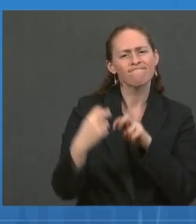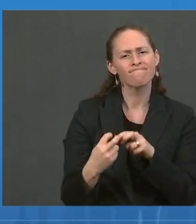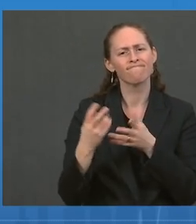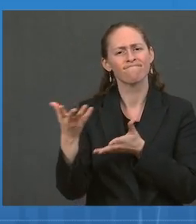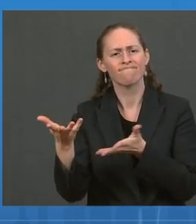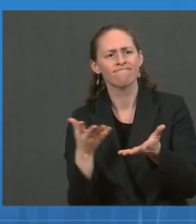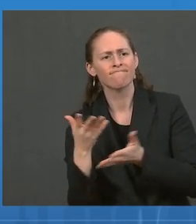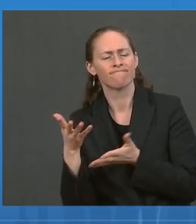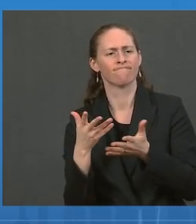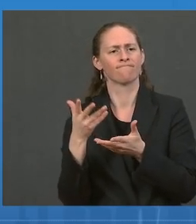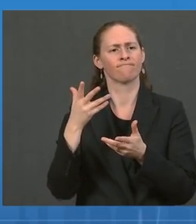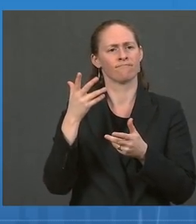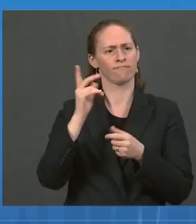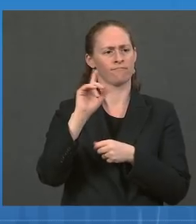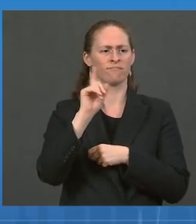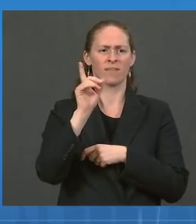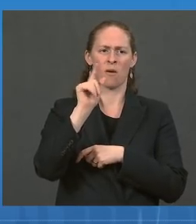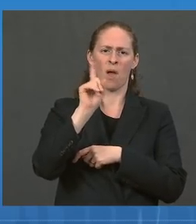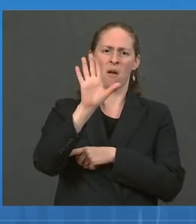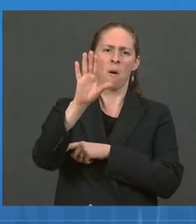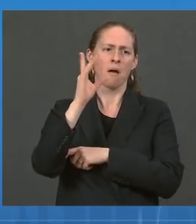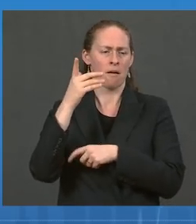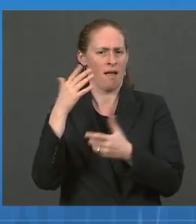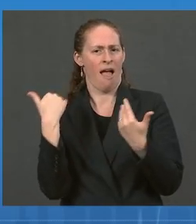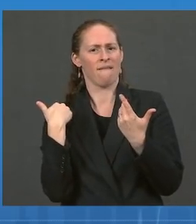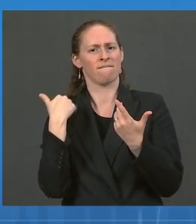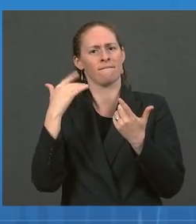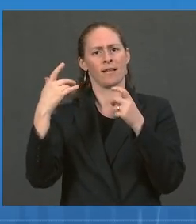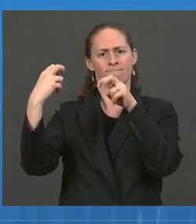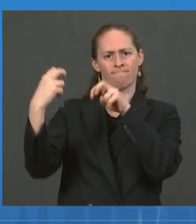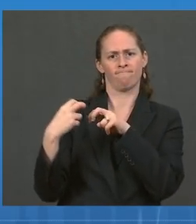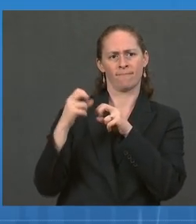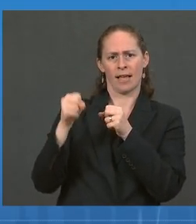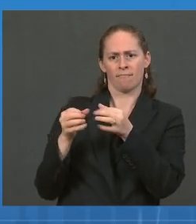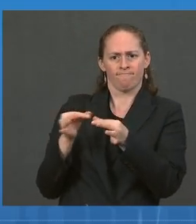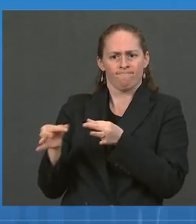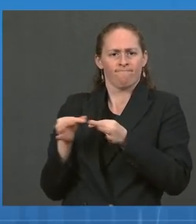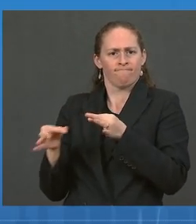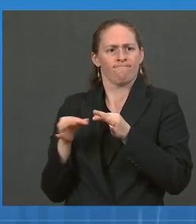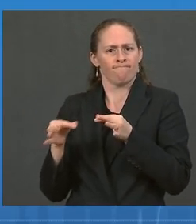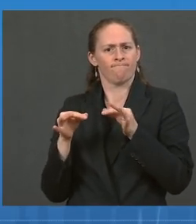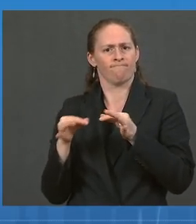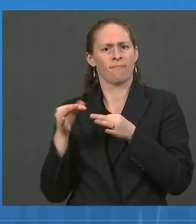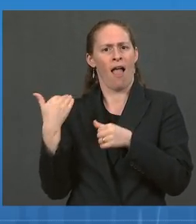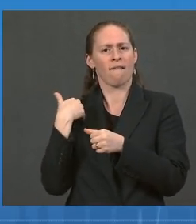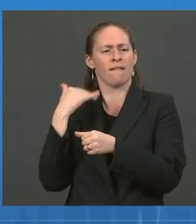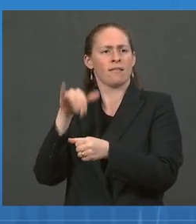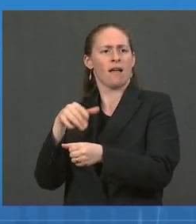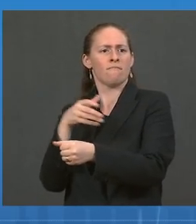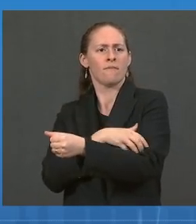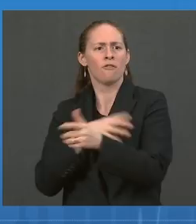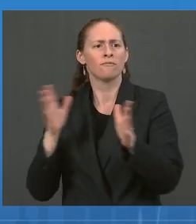to advancing a critical public health priority; and the moms who encouraged their sons to get vaccinated and the daughters